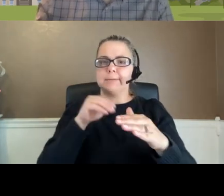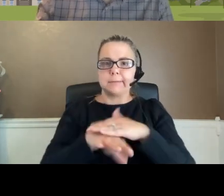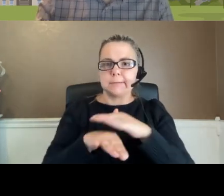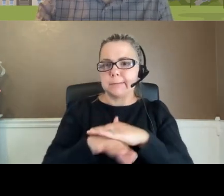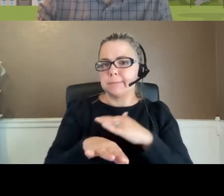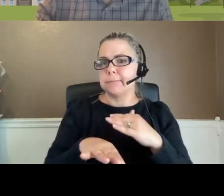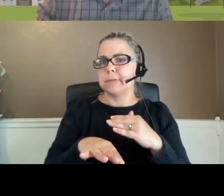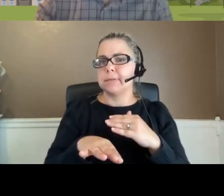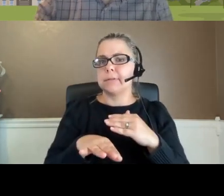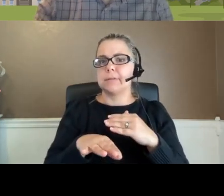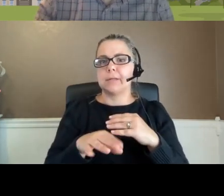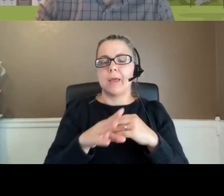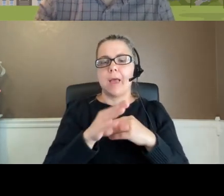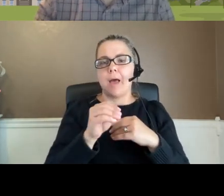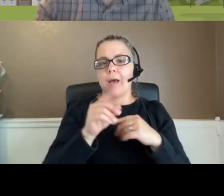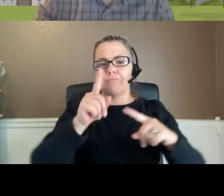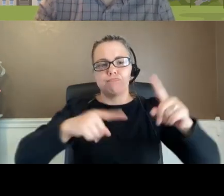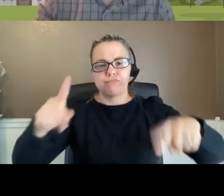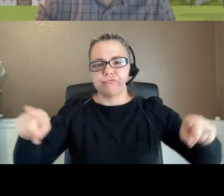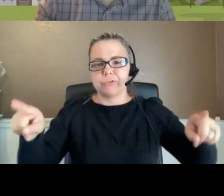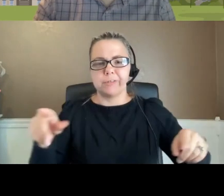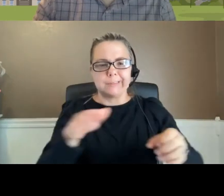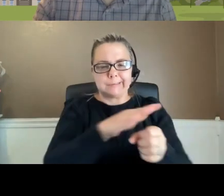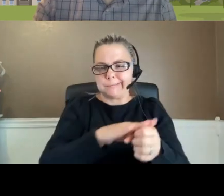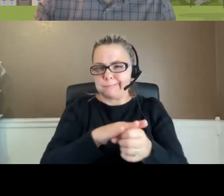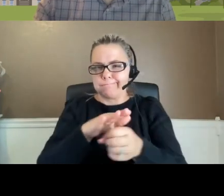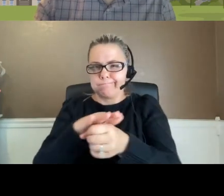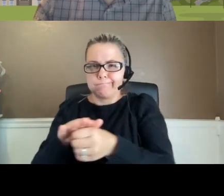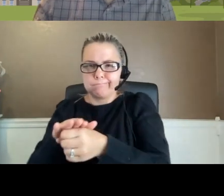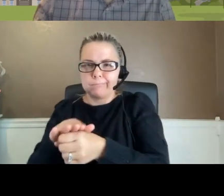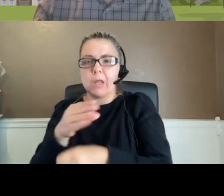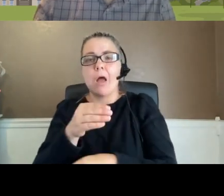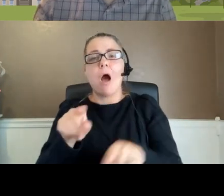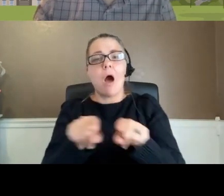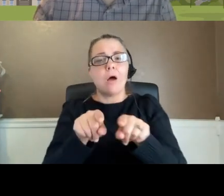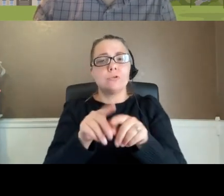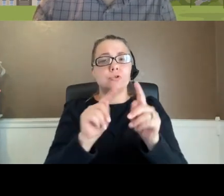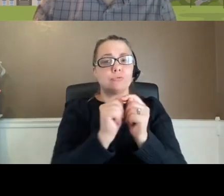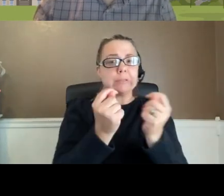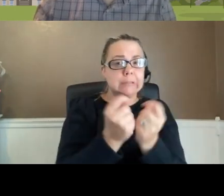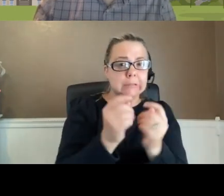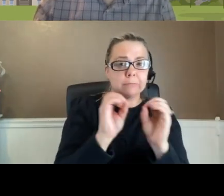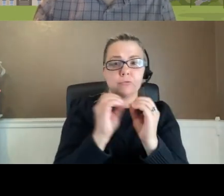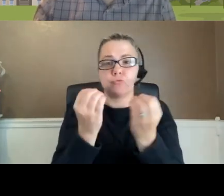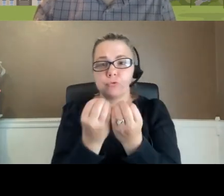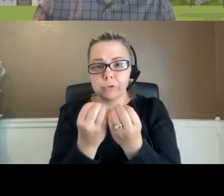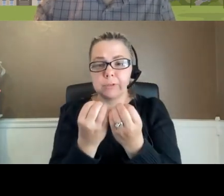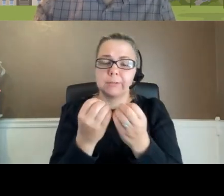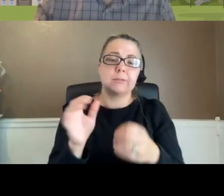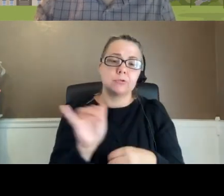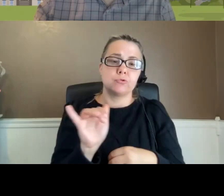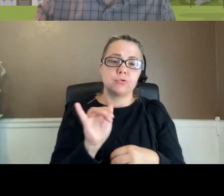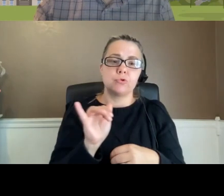and teams within an organization. And then there's real in-depth or page-level or code-